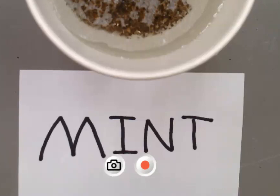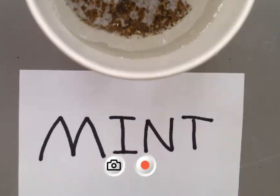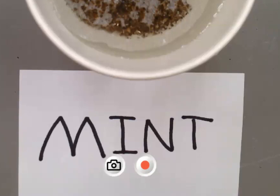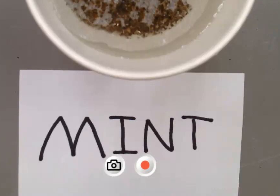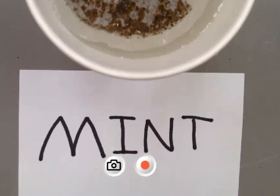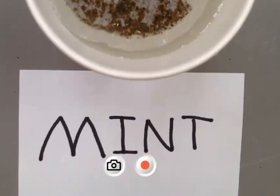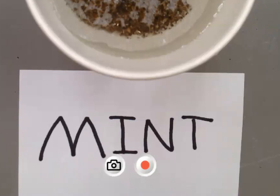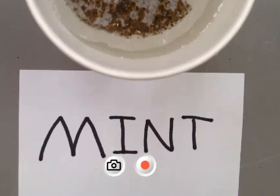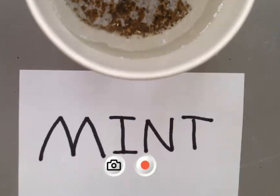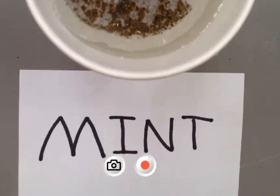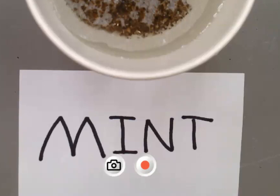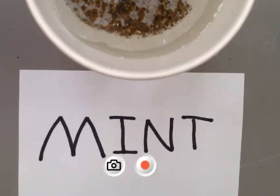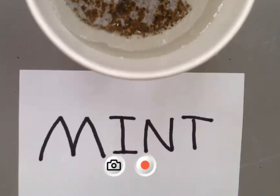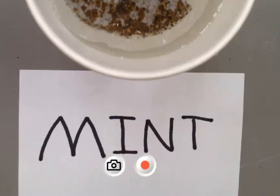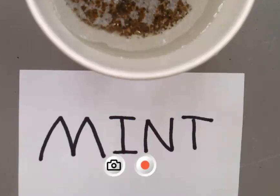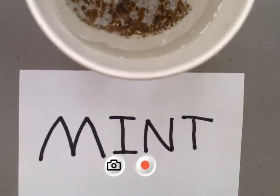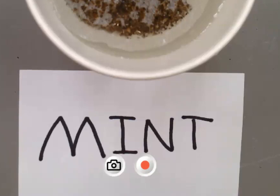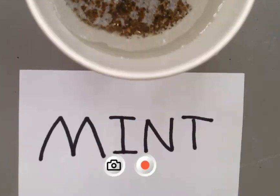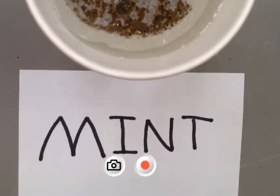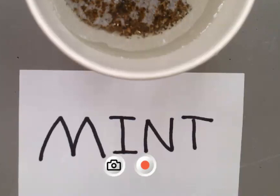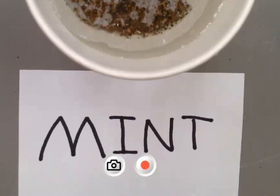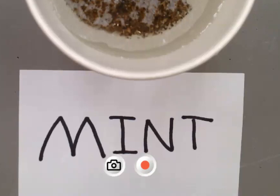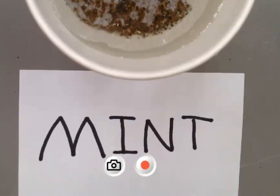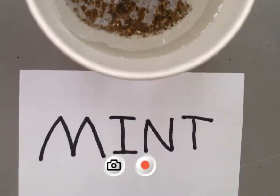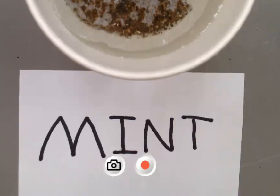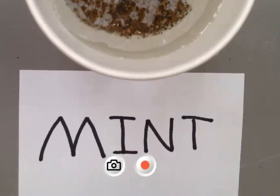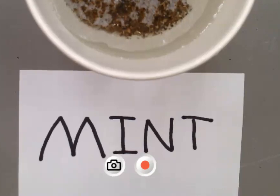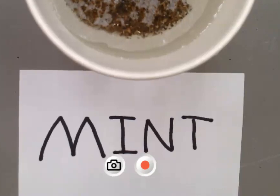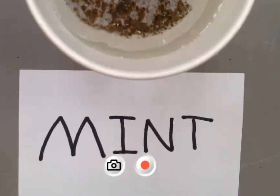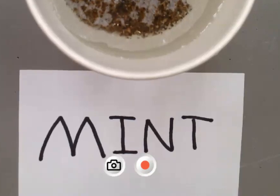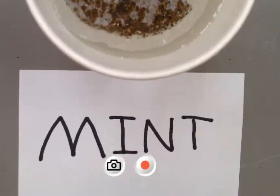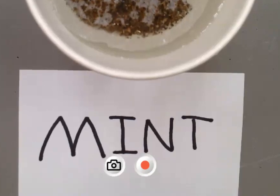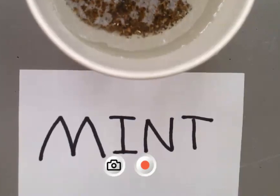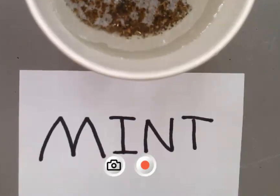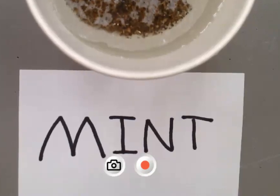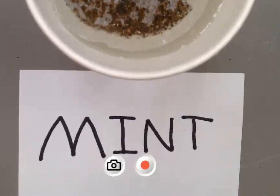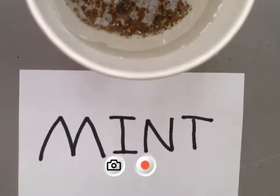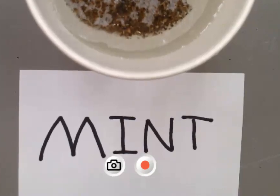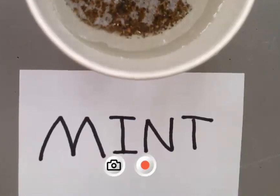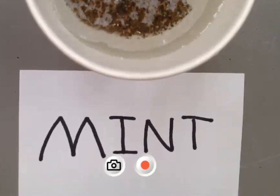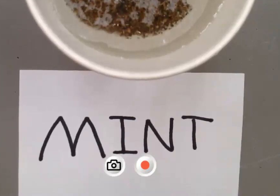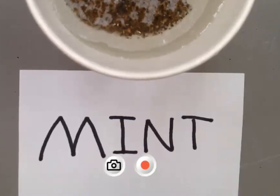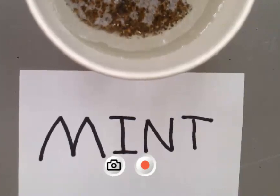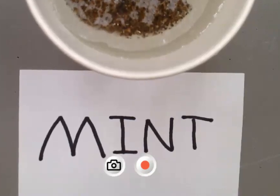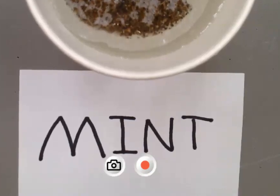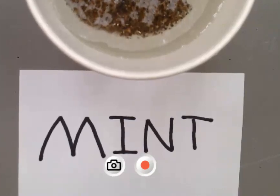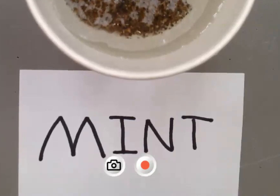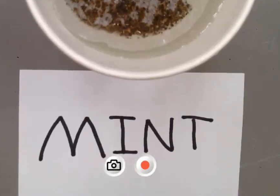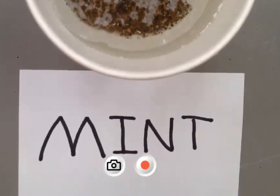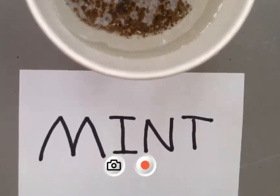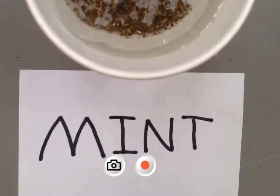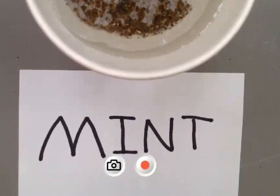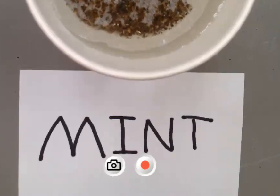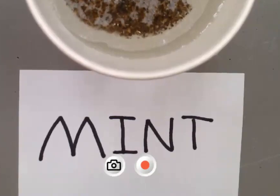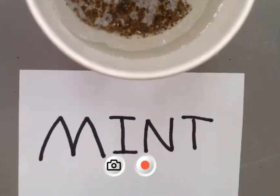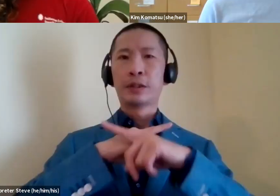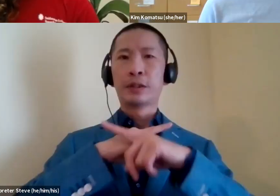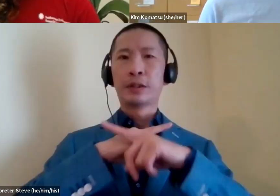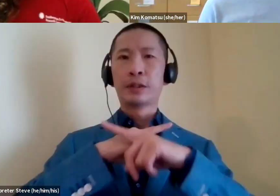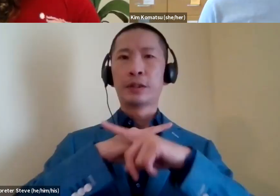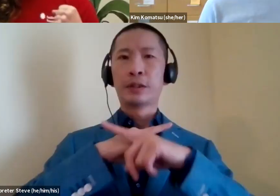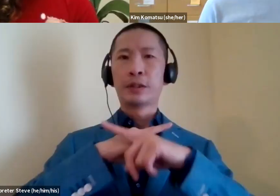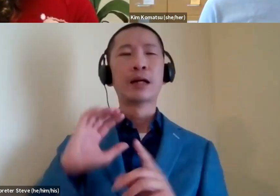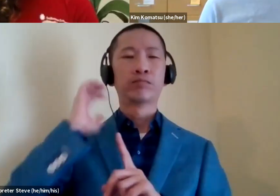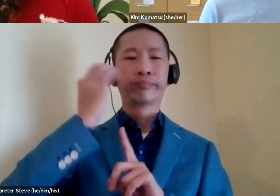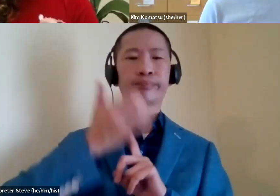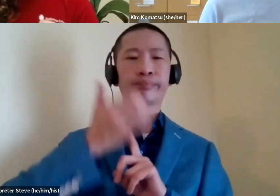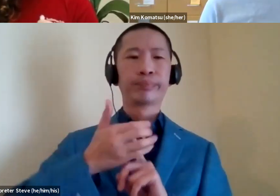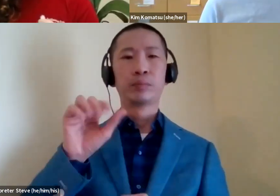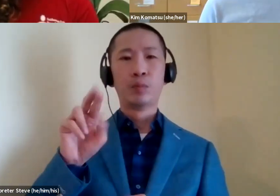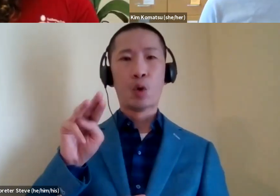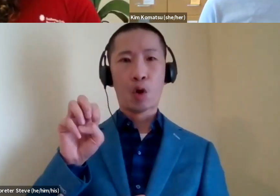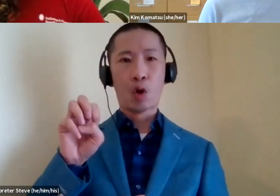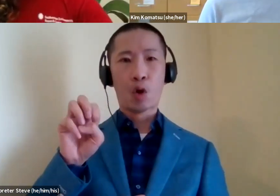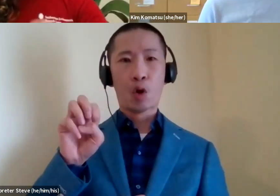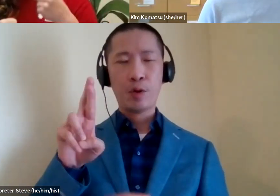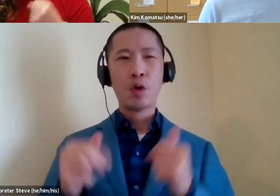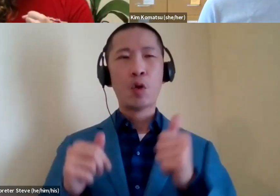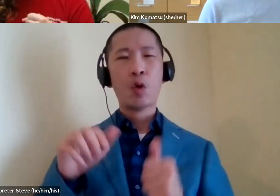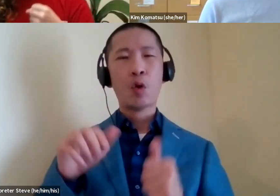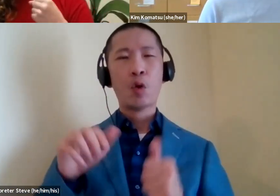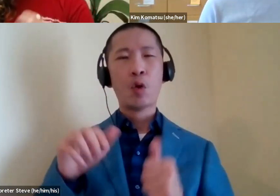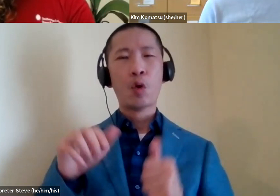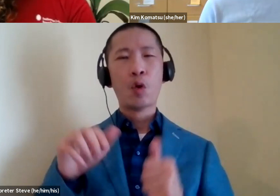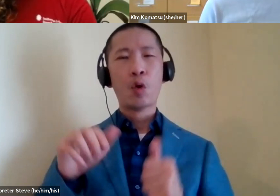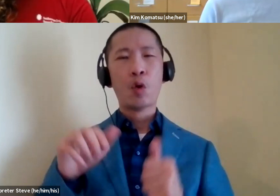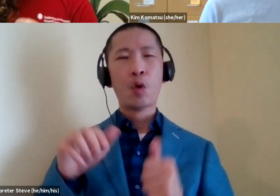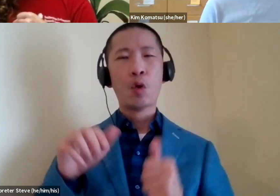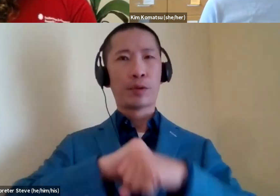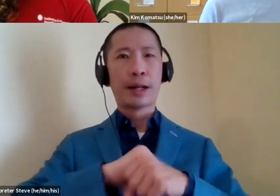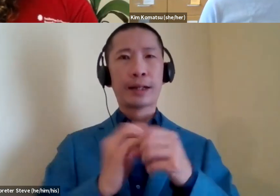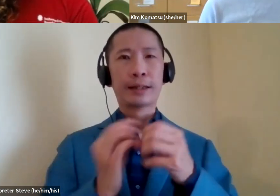Emily Borger: That we have both physical and chemical defenses now if you're going to think about physical defenses it's like a suit of armor or a sword or something like that it just protects the plant physically.